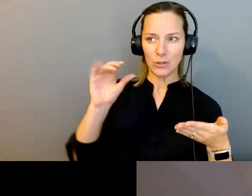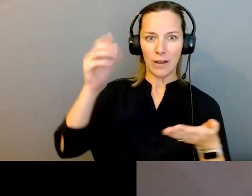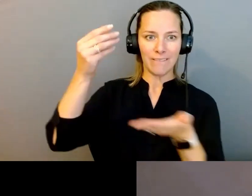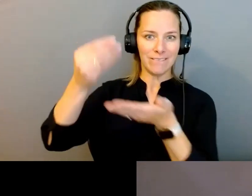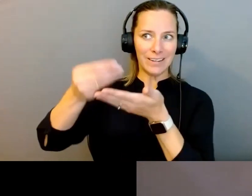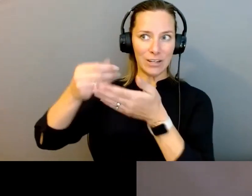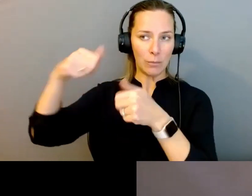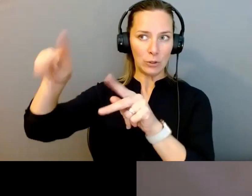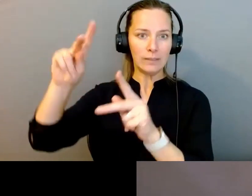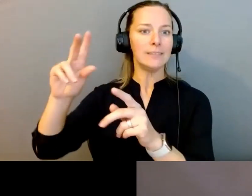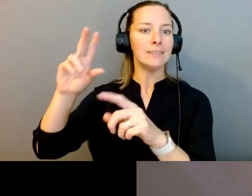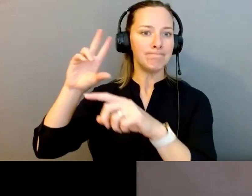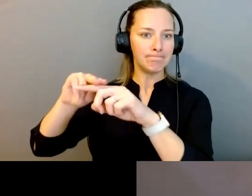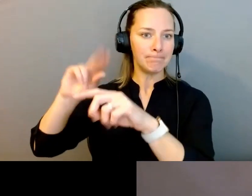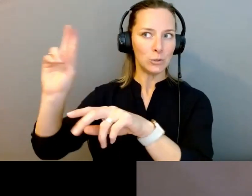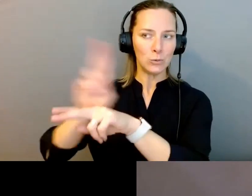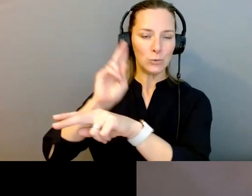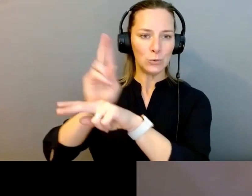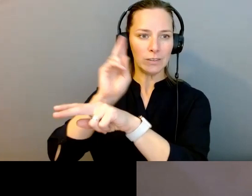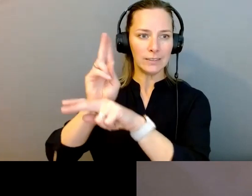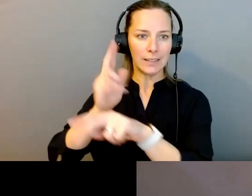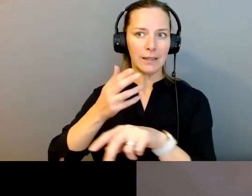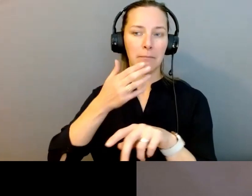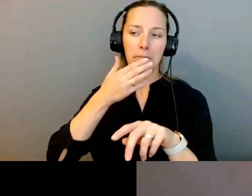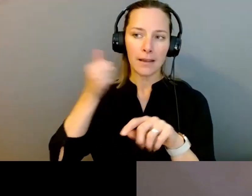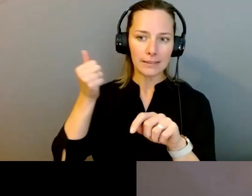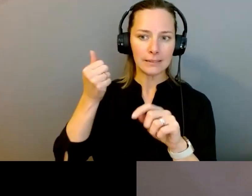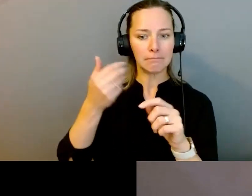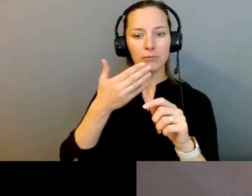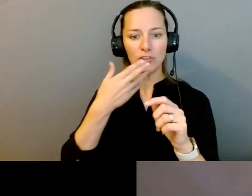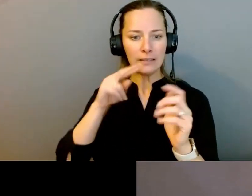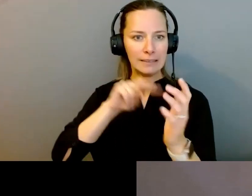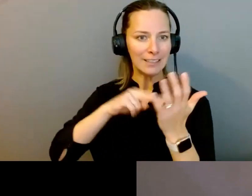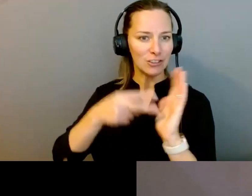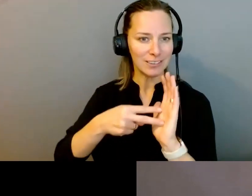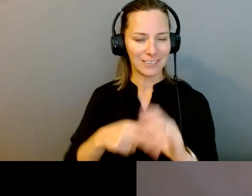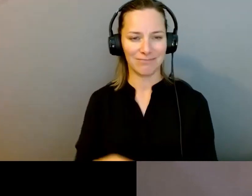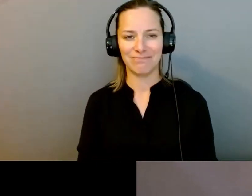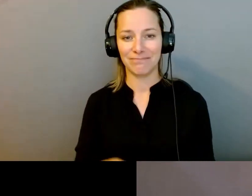in all the best and most well intentioned ways. >> JENNIFER CHAMBERS: You have to really avoid